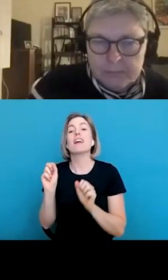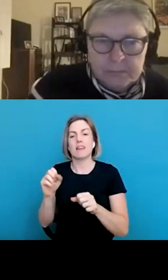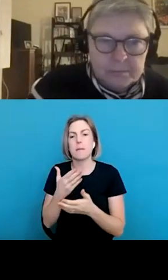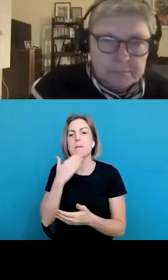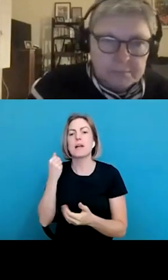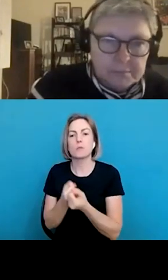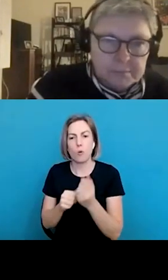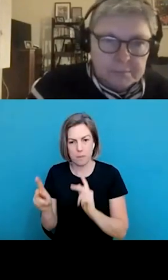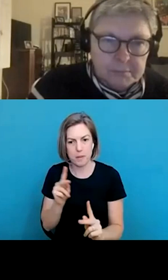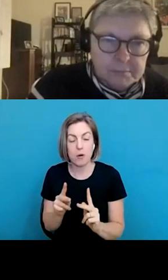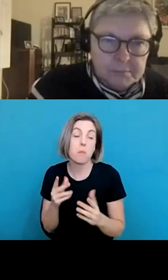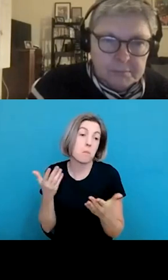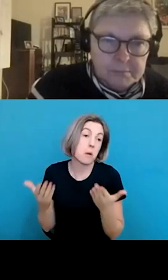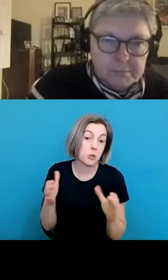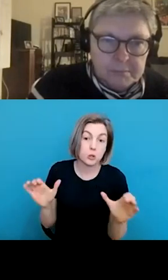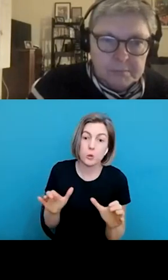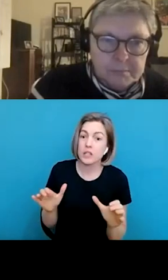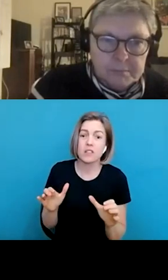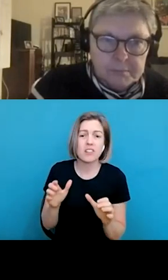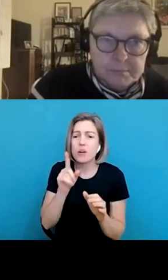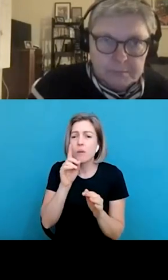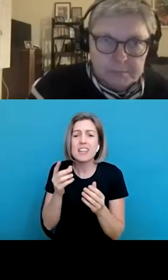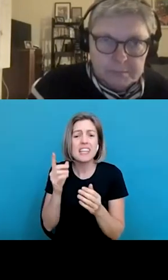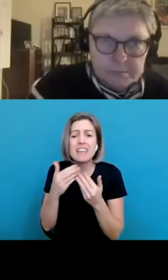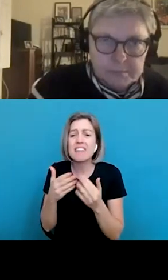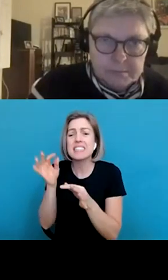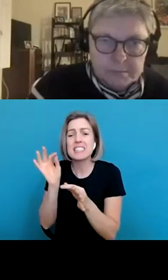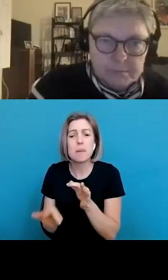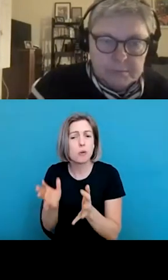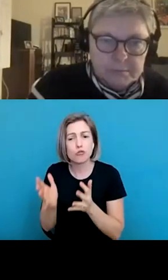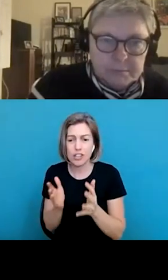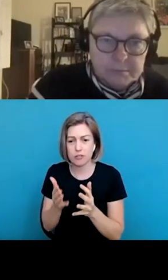Even doing relatively simpler gestures because of the limitation of the hardware.